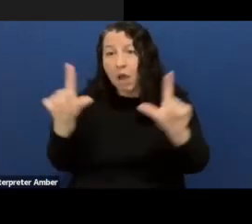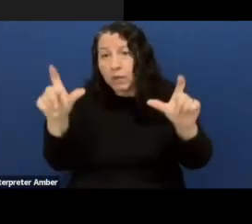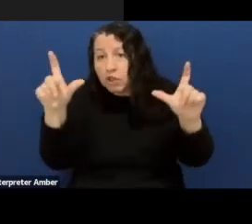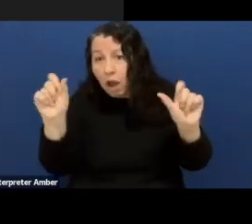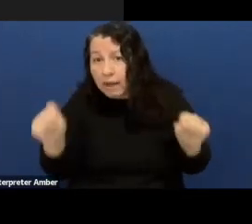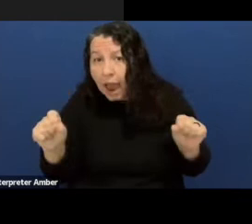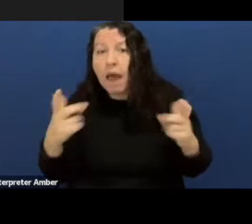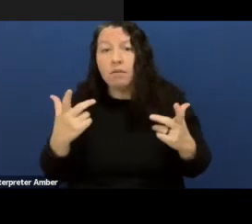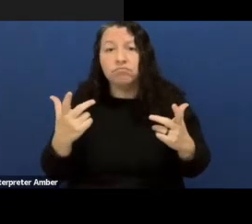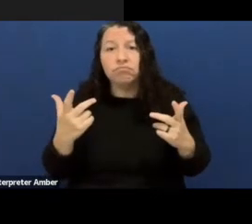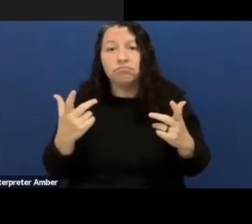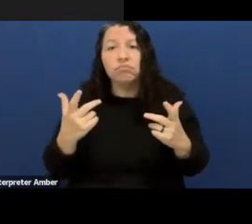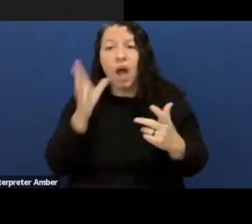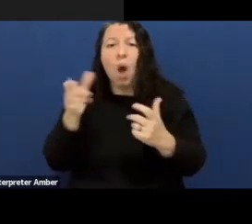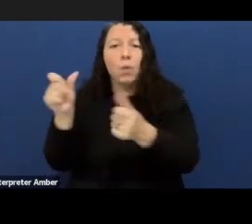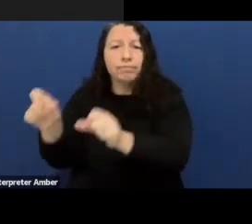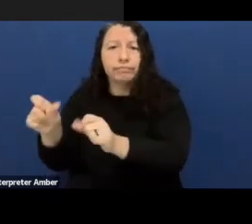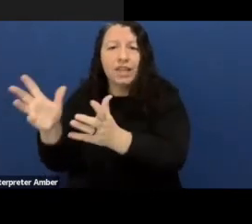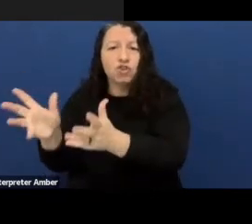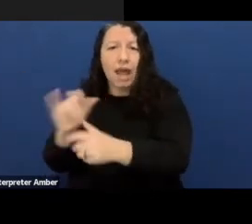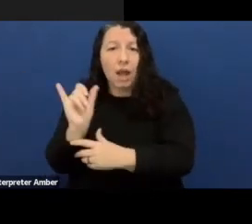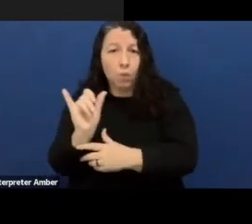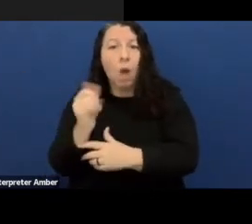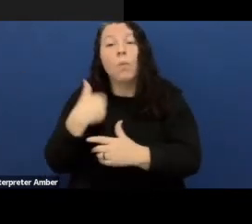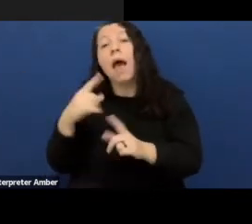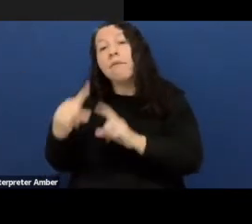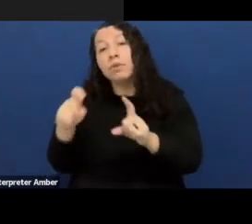conditions. We'll show you the links for our survey later. But if you can take a screenshot